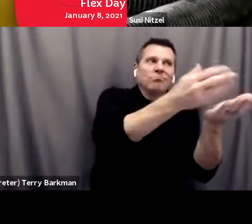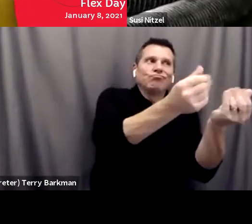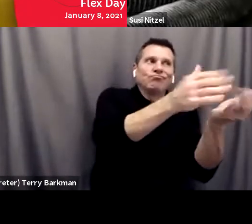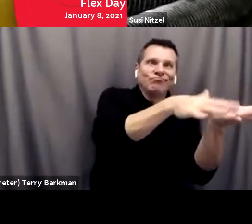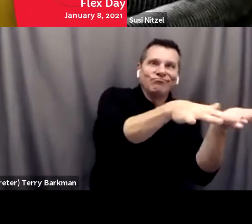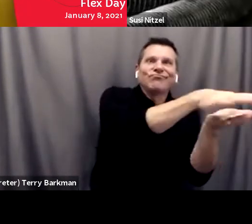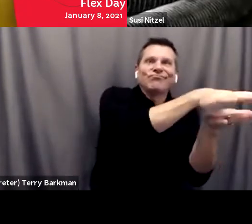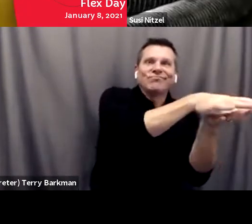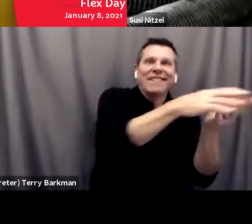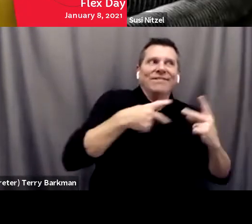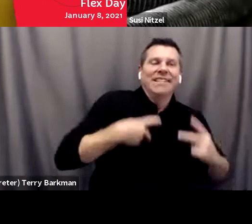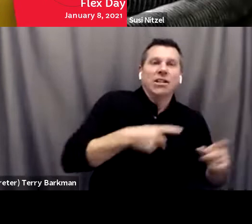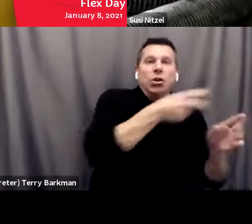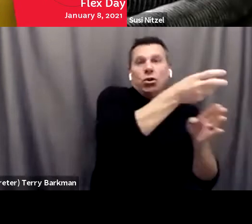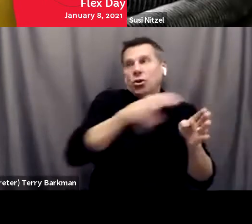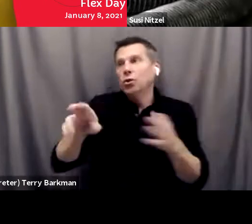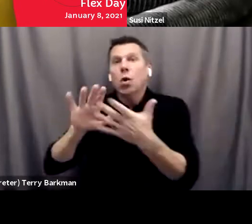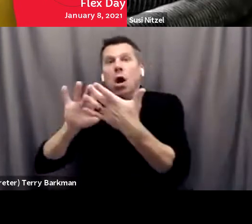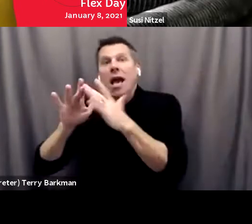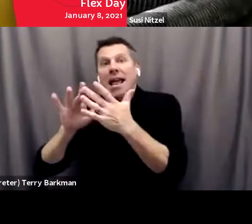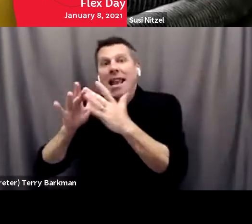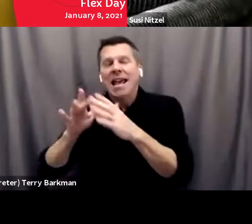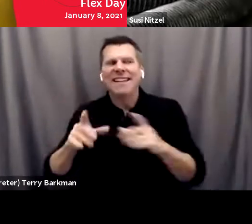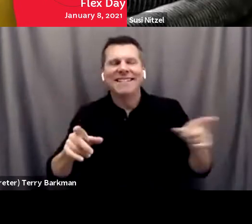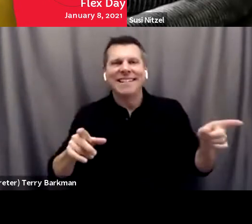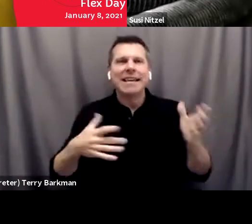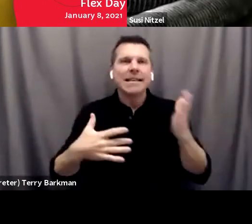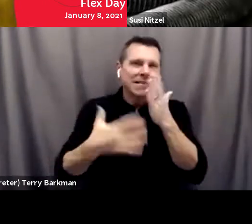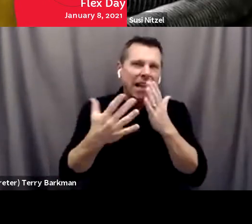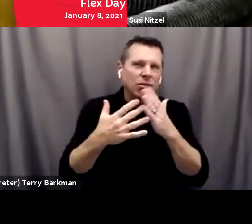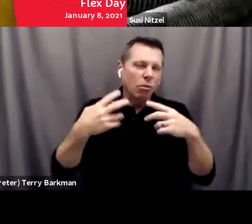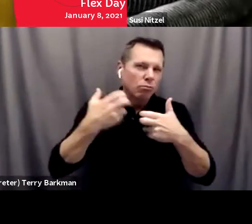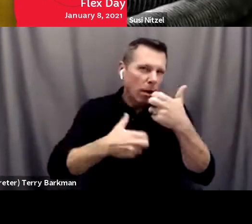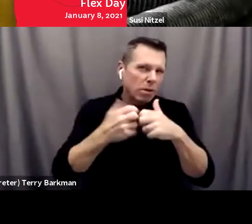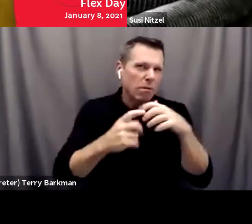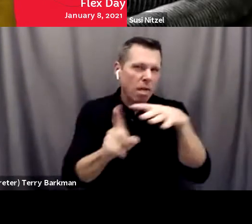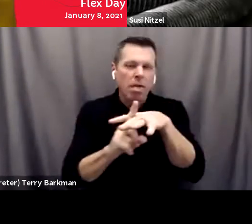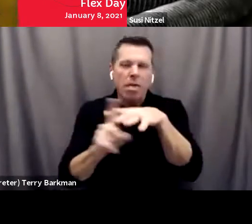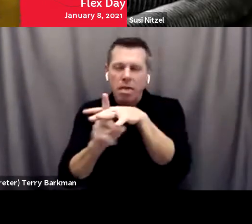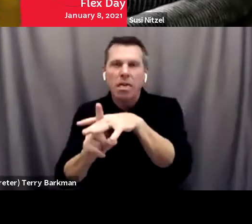students that are barriers to their learning having to do with technical difficulties or other kinds of issues that have to do with